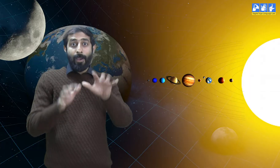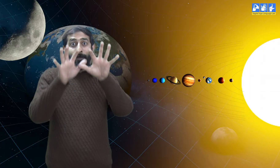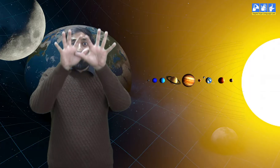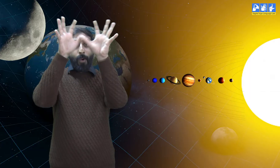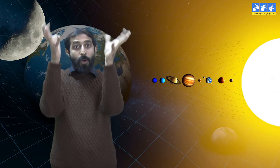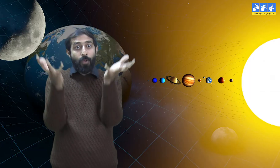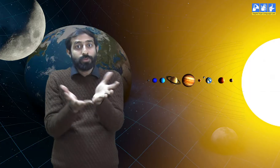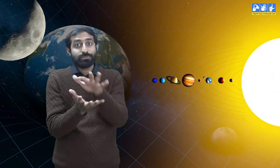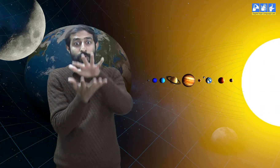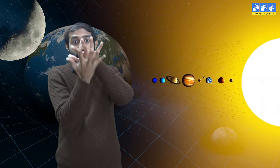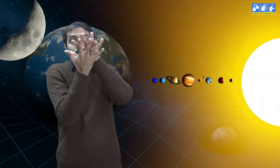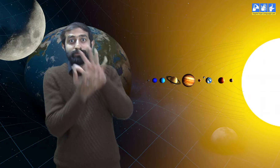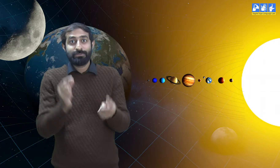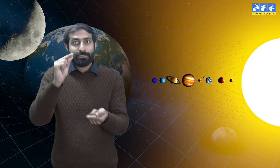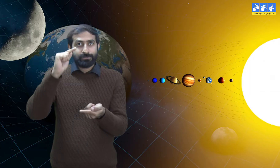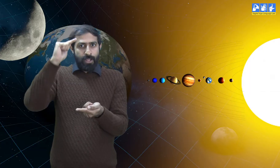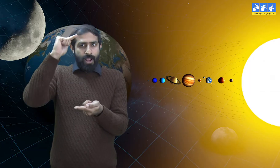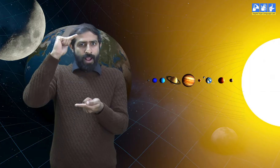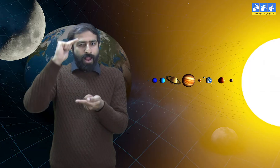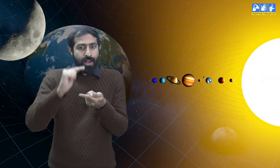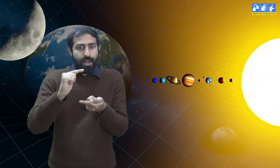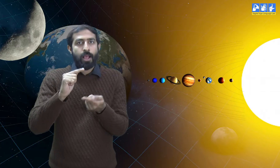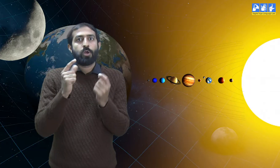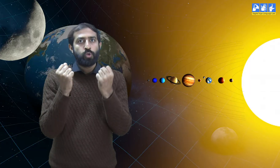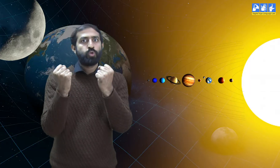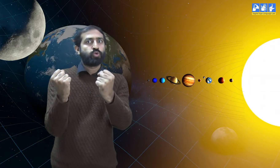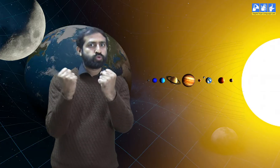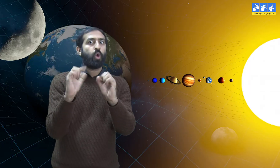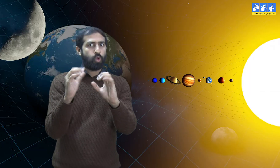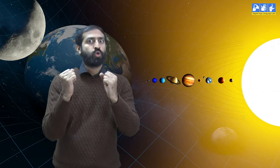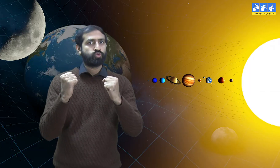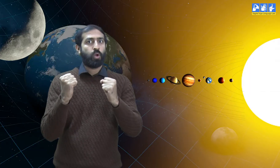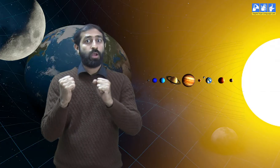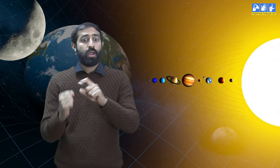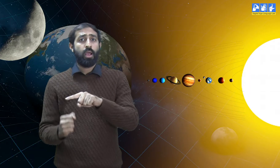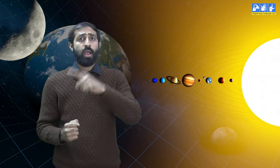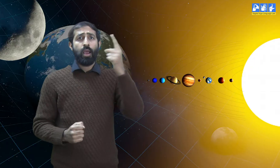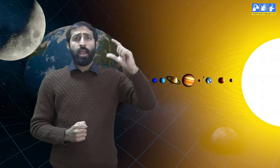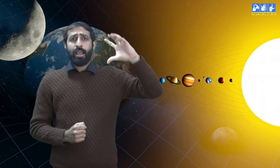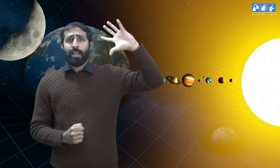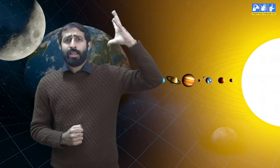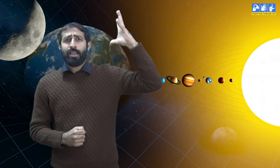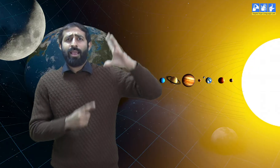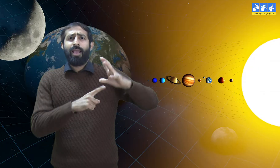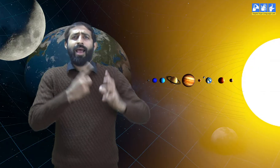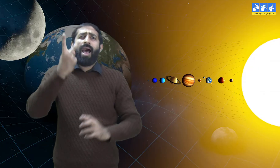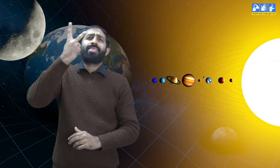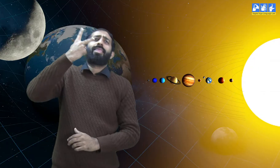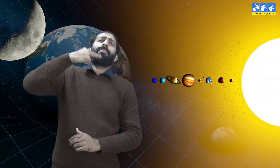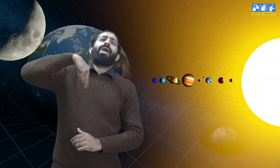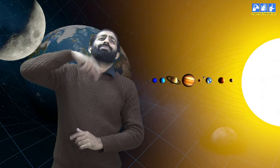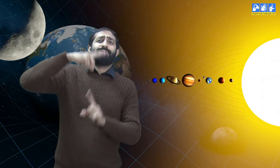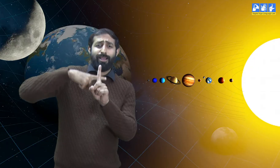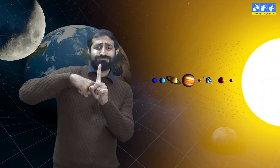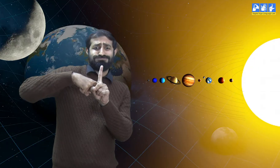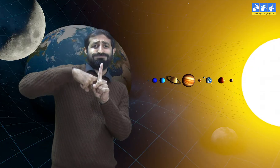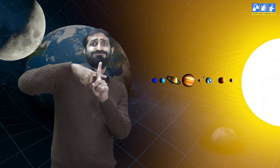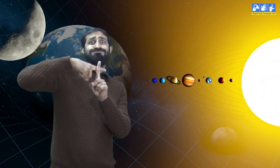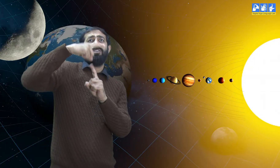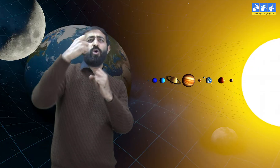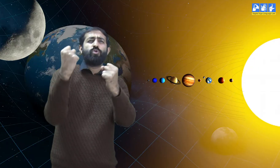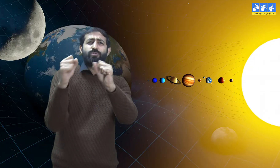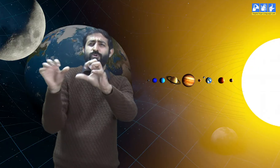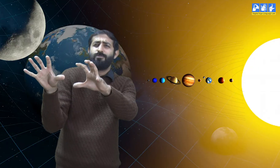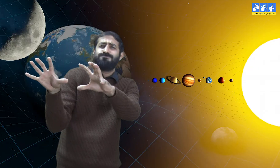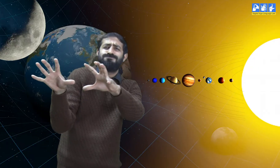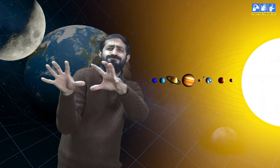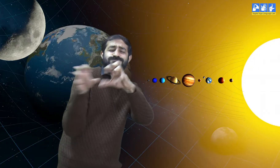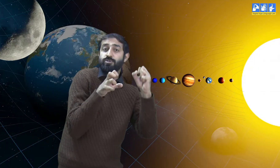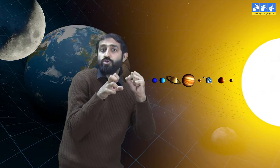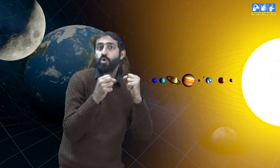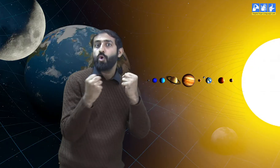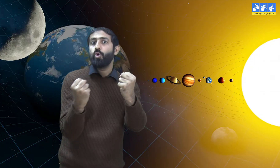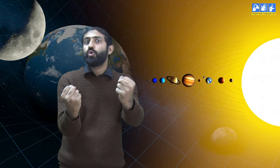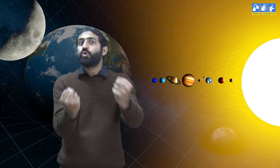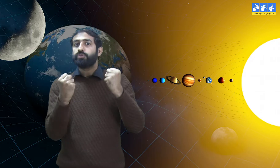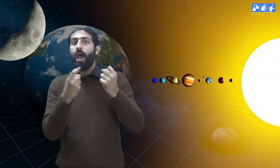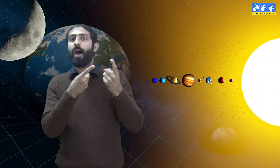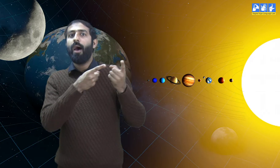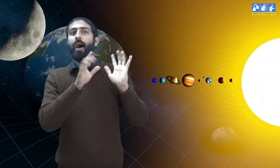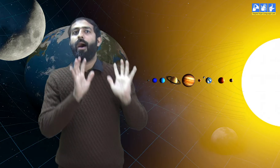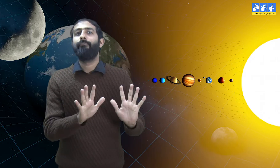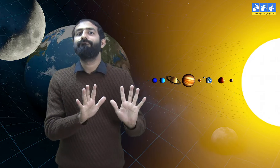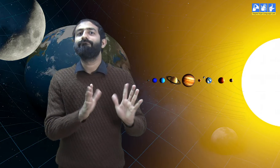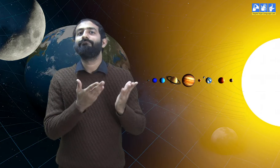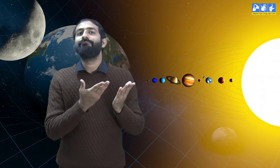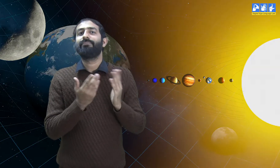Gravitational pull on Earth is strong but slightly less than that of the Sun.